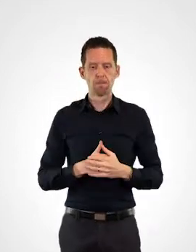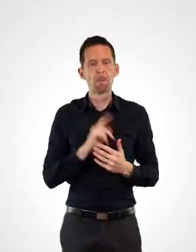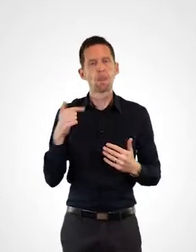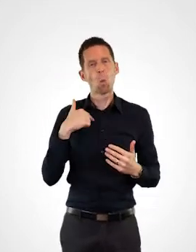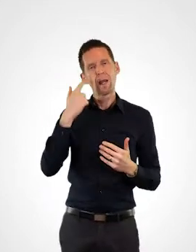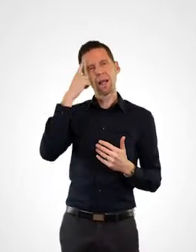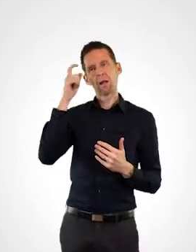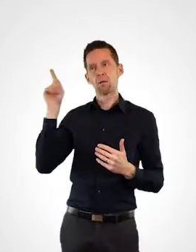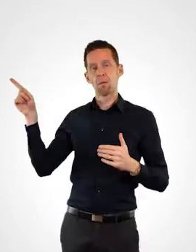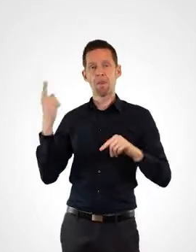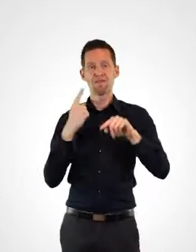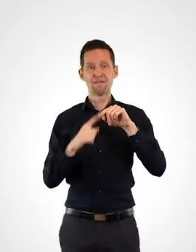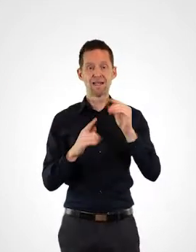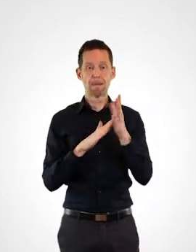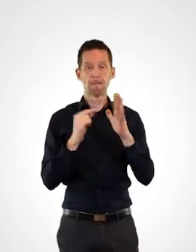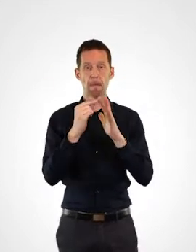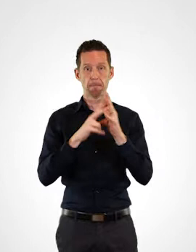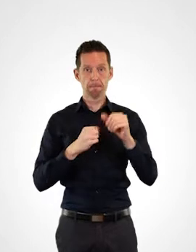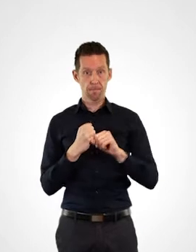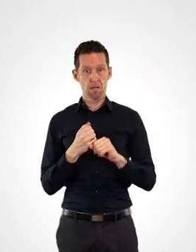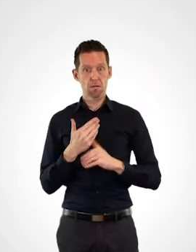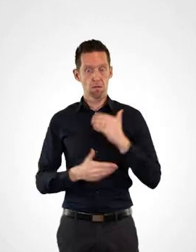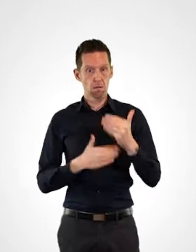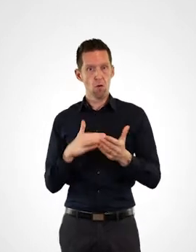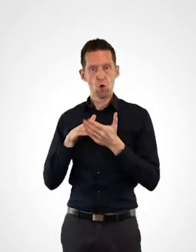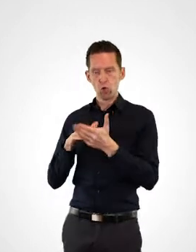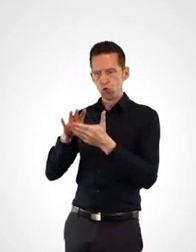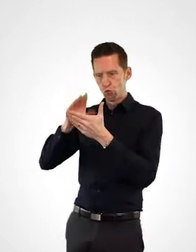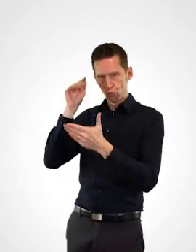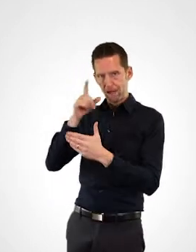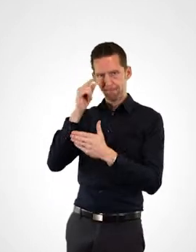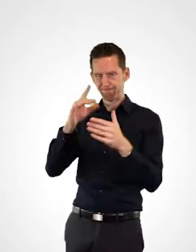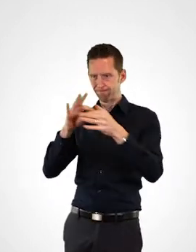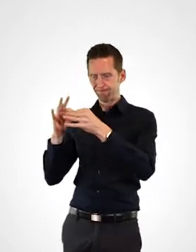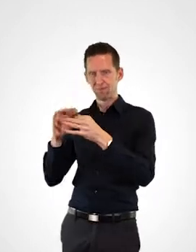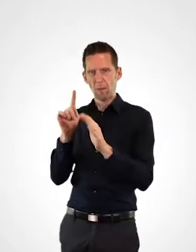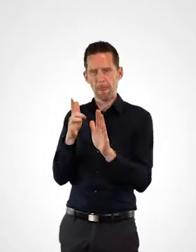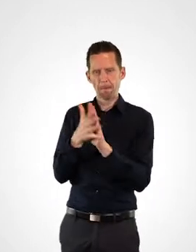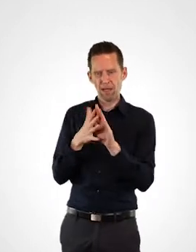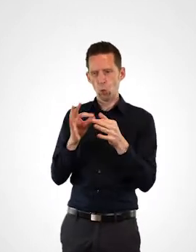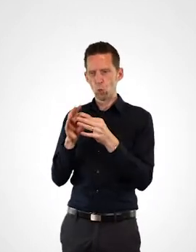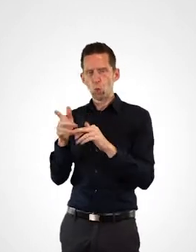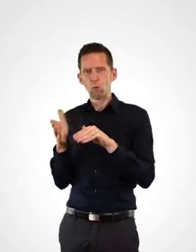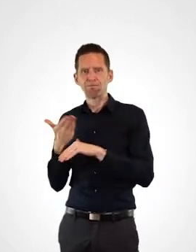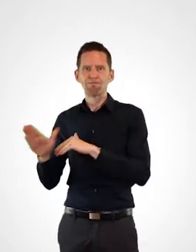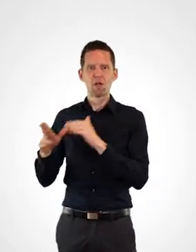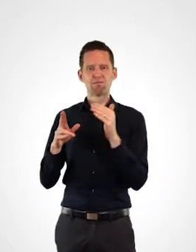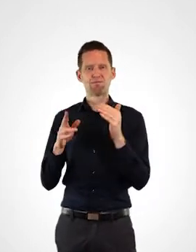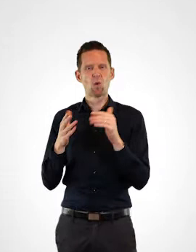and so we've developed this fast-mapping strategy to help students attach meaning to the novel words.